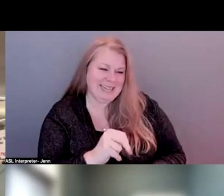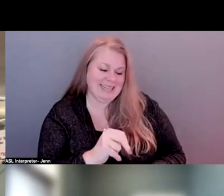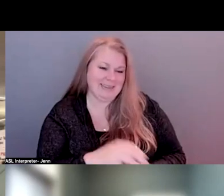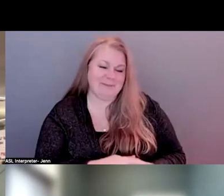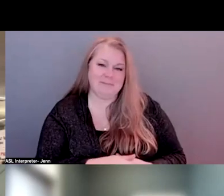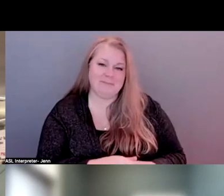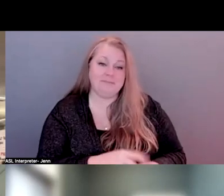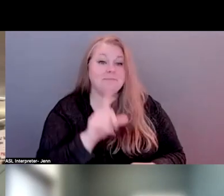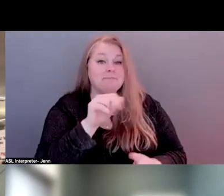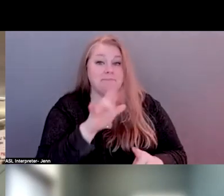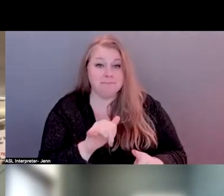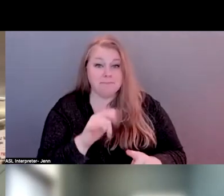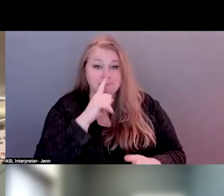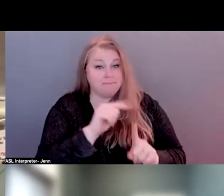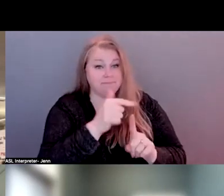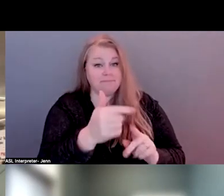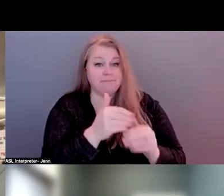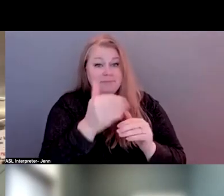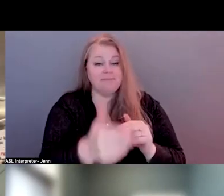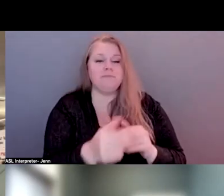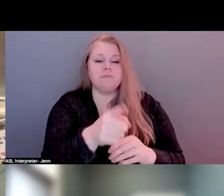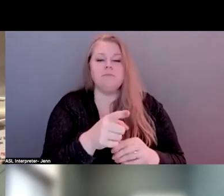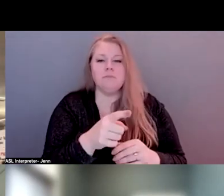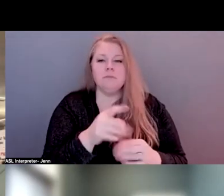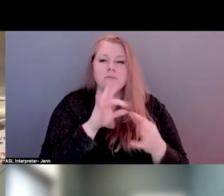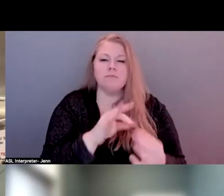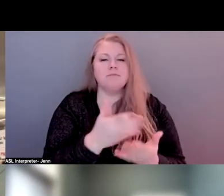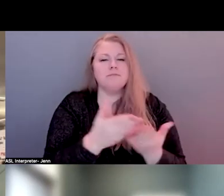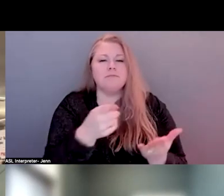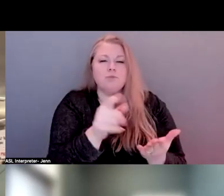Larry, if I can go to you next in terms of things you are both worried about,